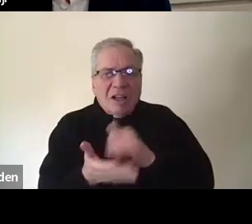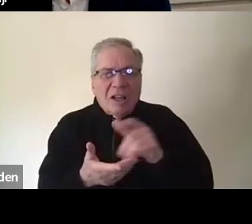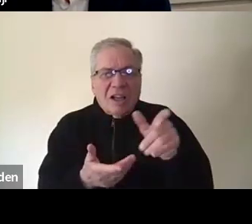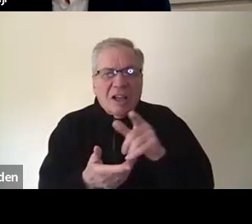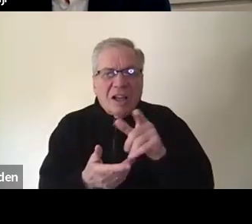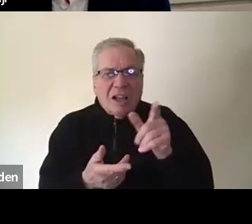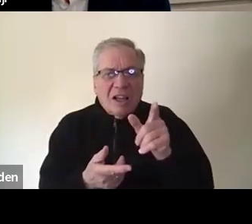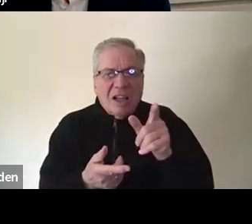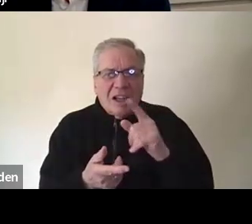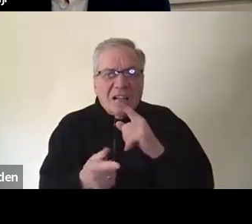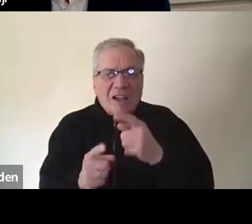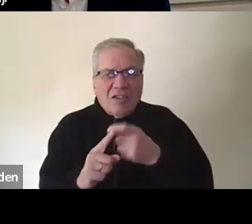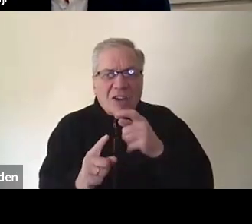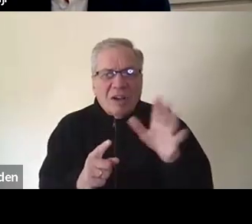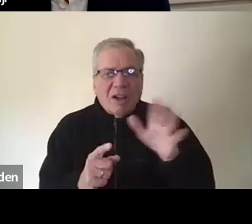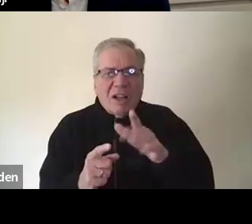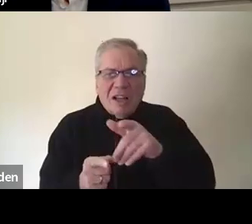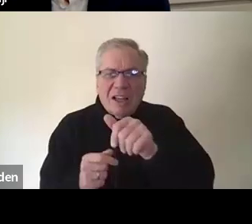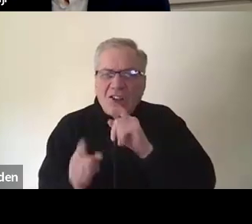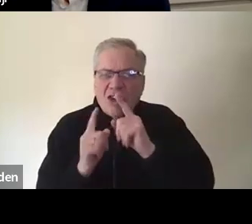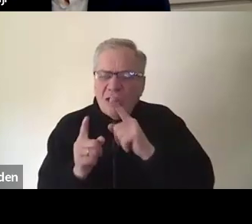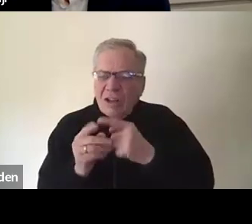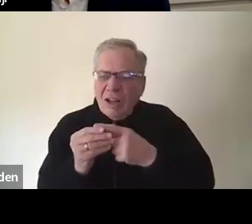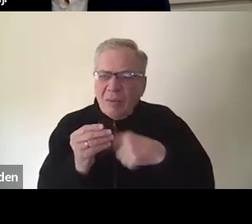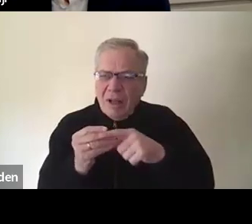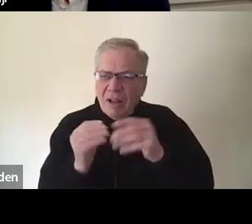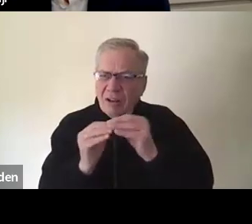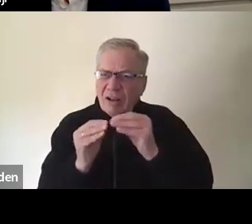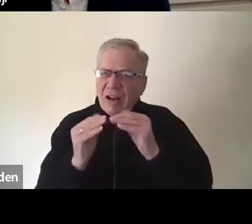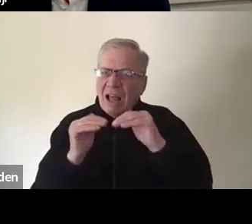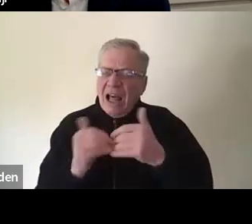for setting expectations. Can you talk a little bit about how that process